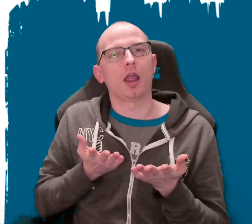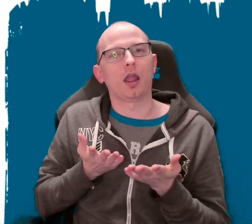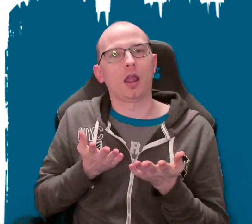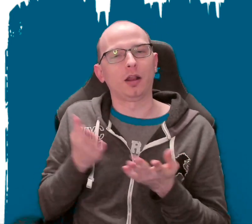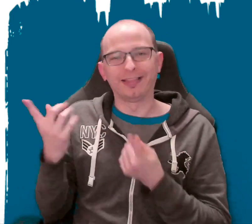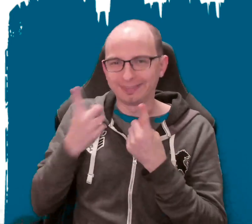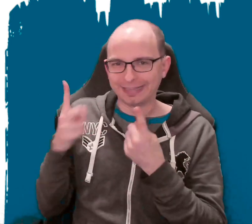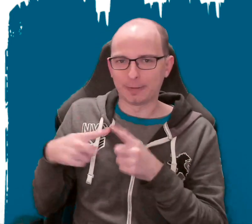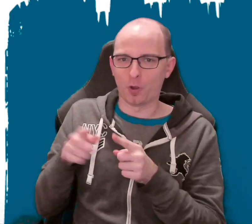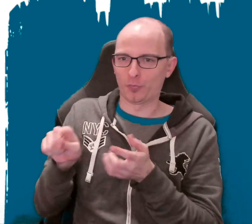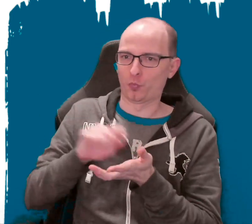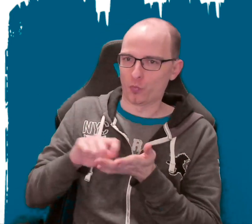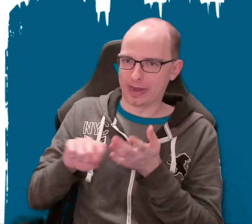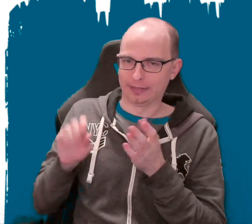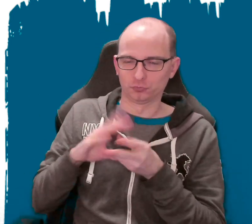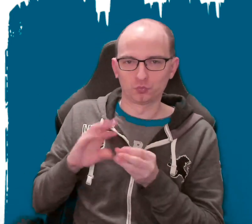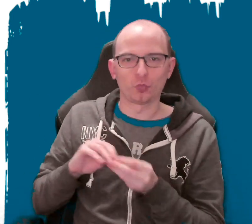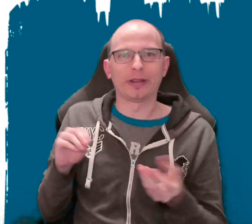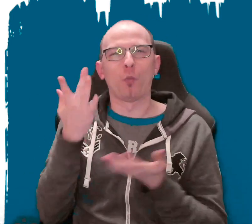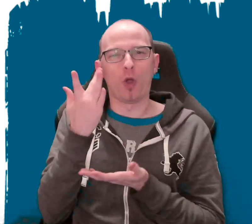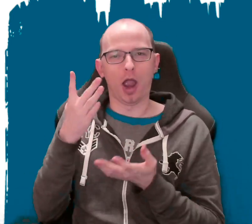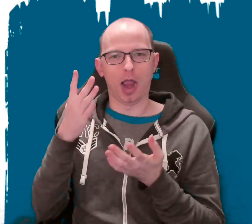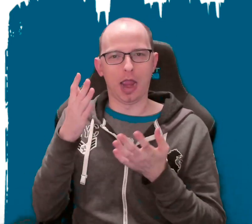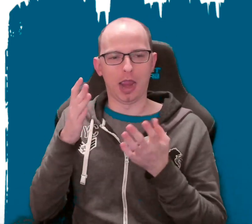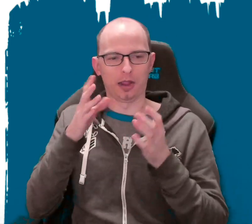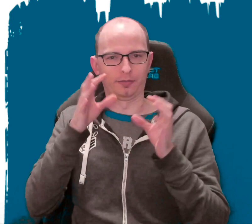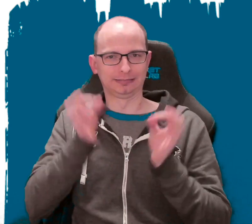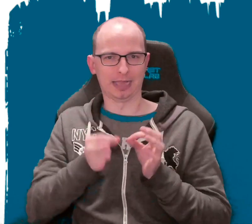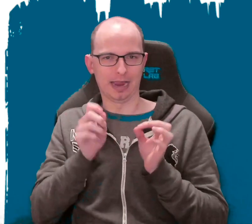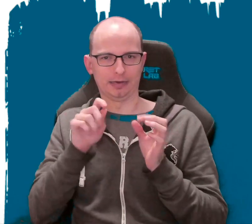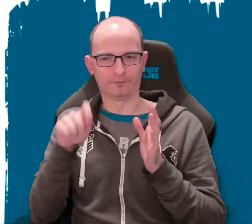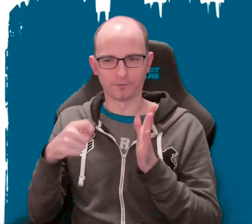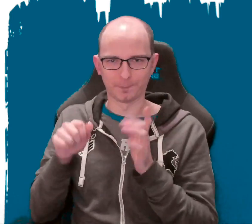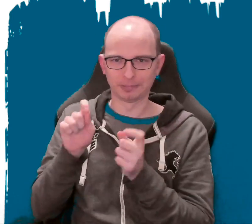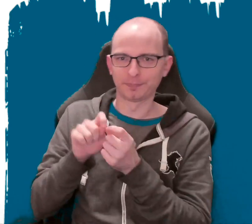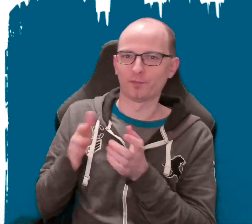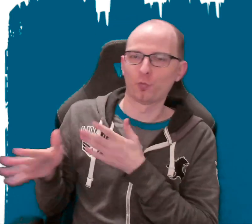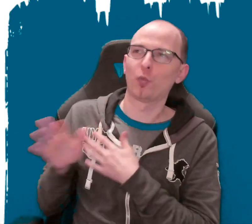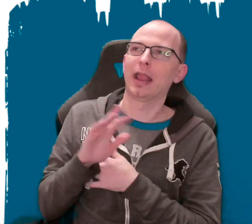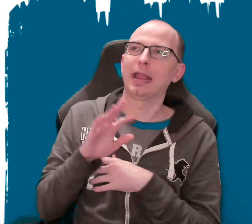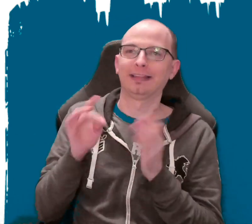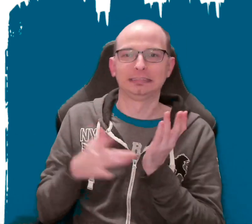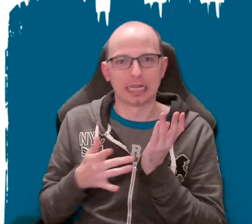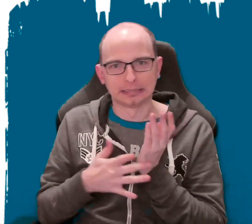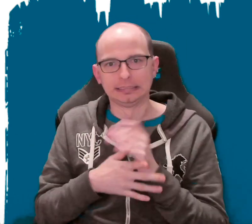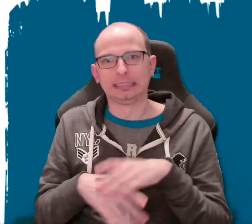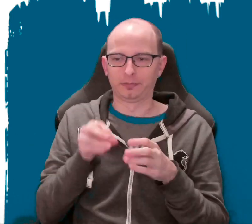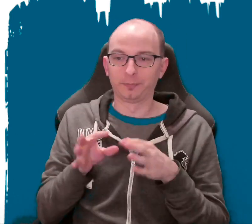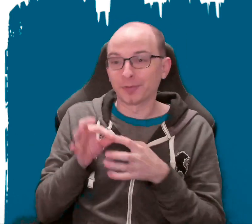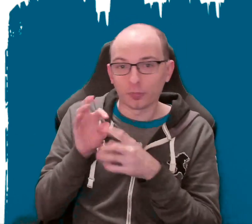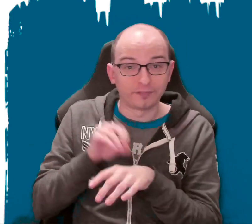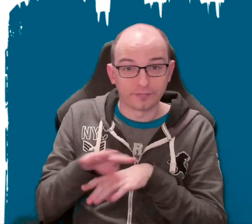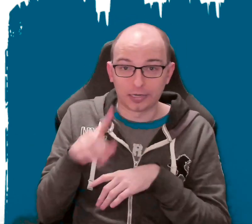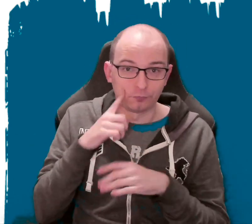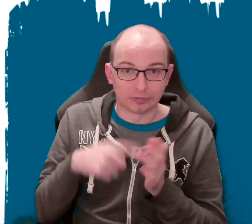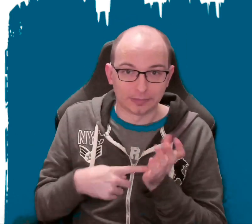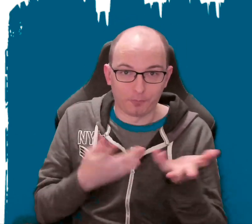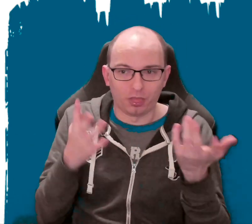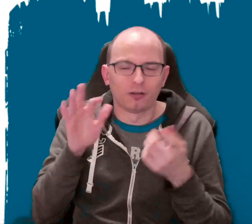What do they think when they write the stories? Why did they film it in that specific way? The technological aspect with the special effects too.